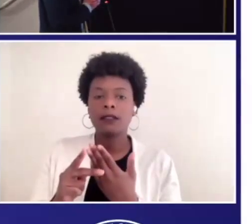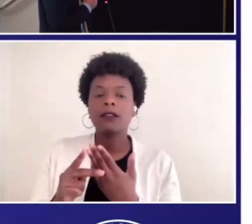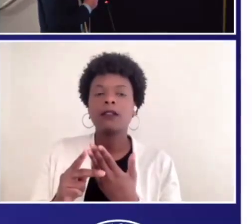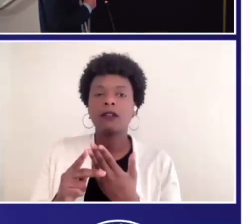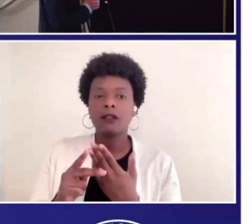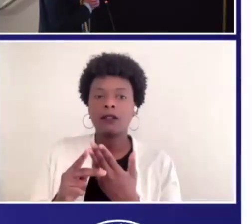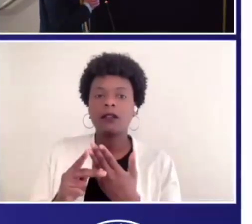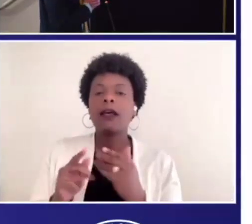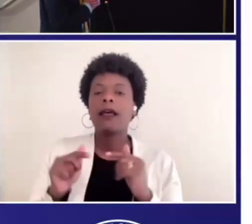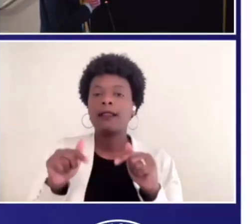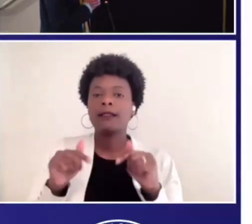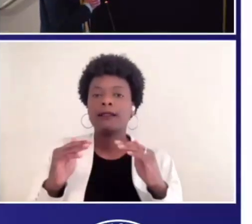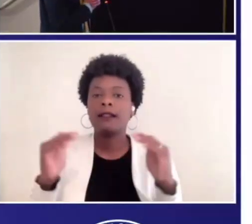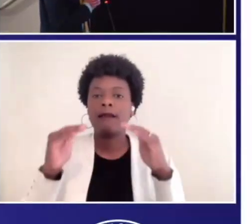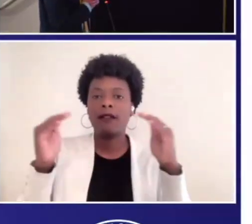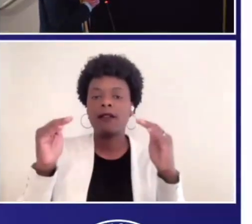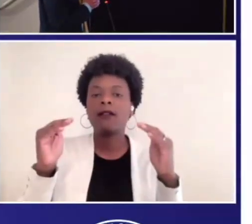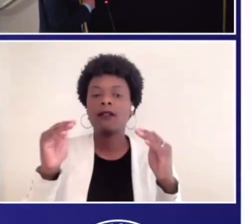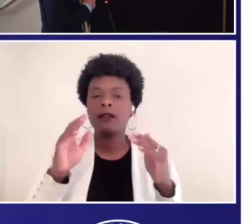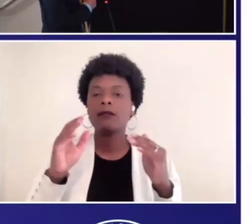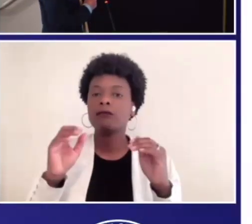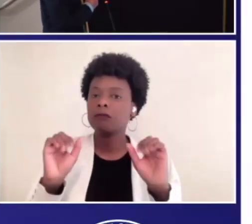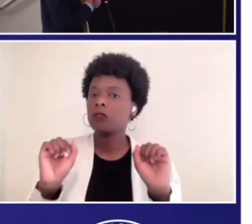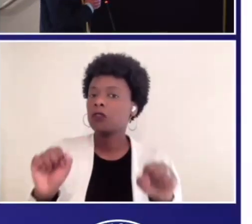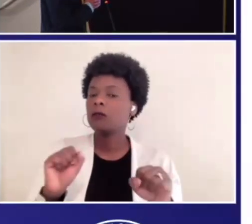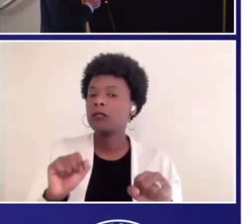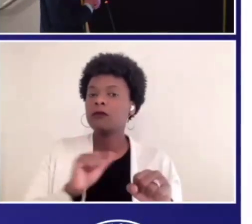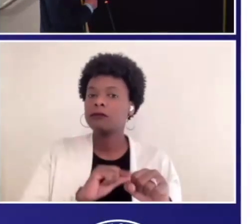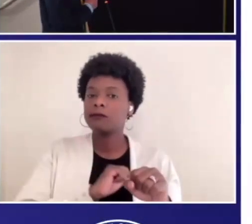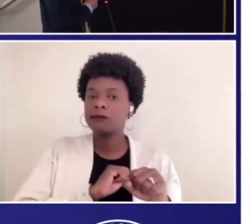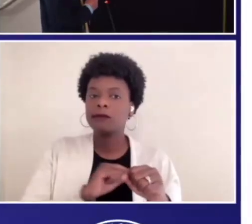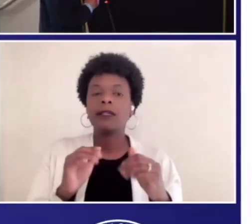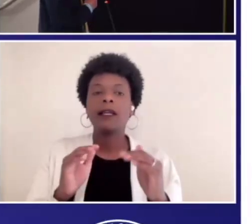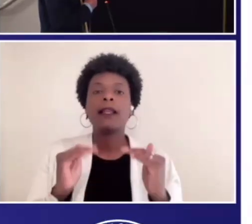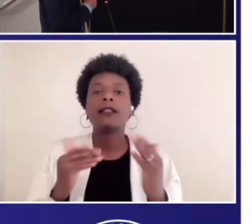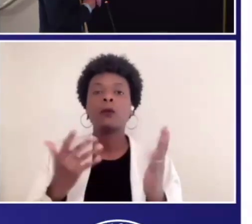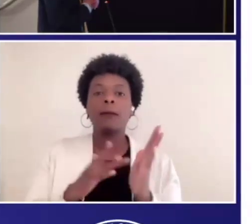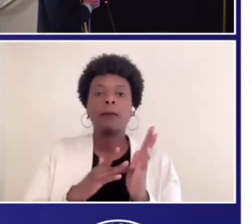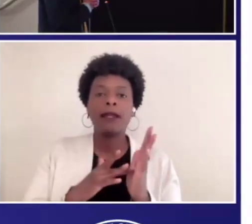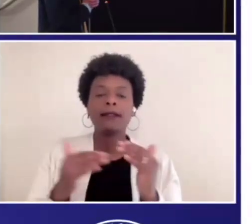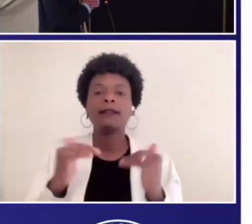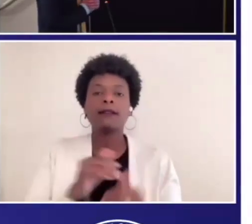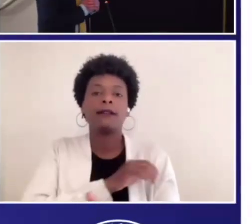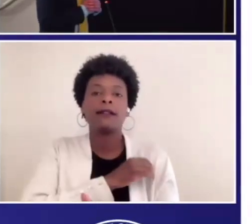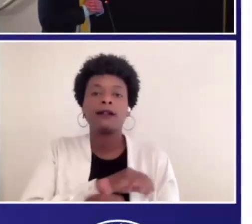at this level that would be eligible. The next highest is medicine, clinical psychology, and so forth.